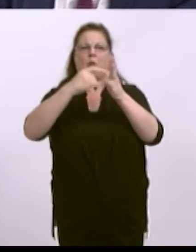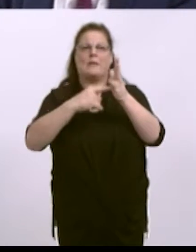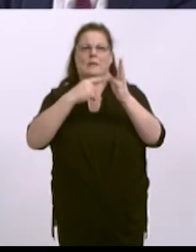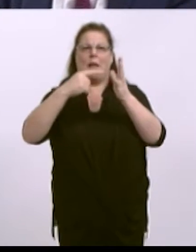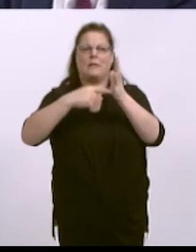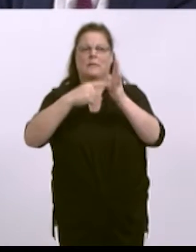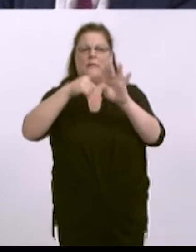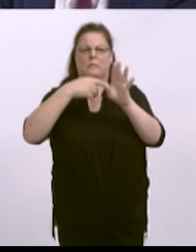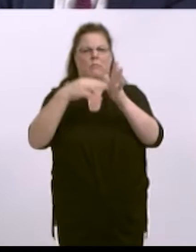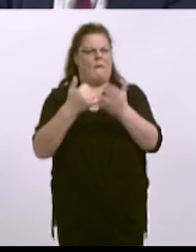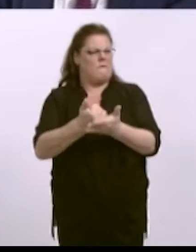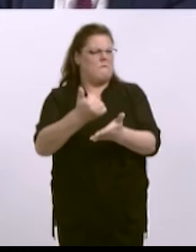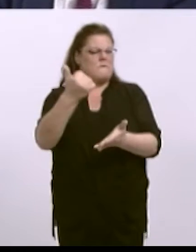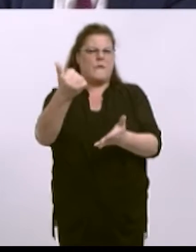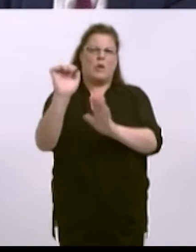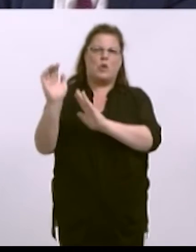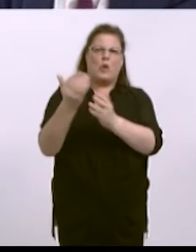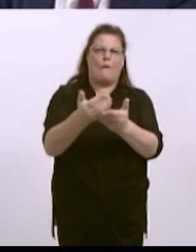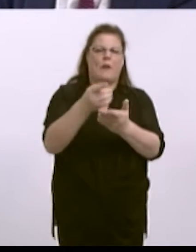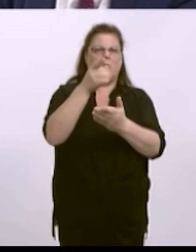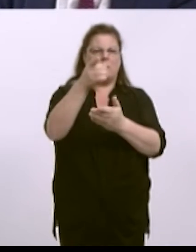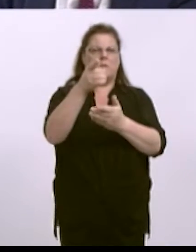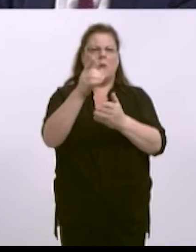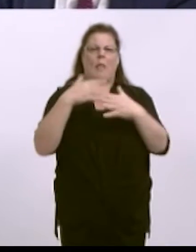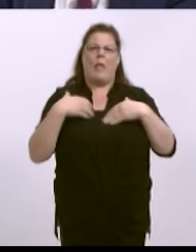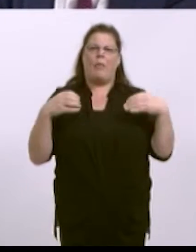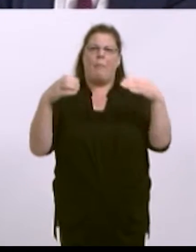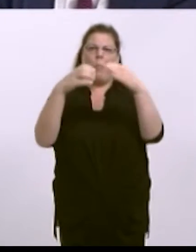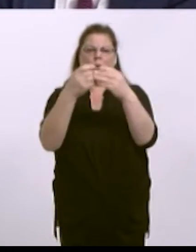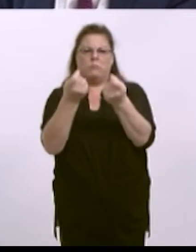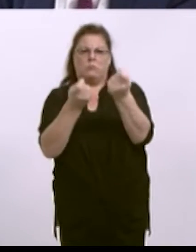for people, taken over by the health board, where a number of practitioners are available